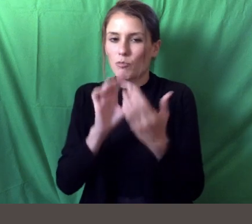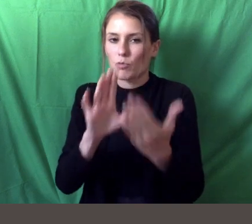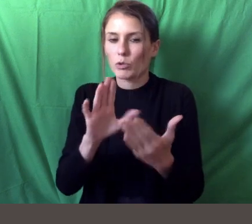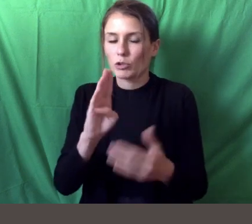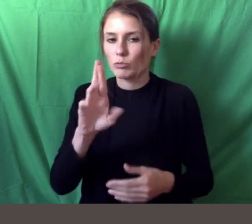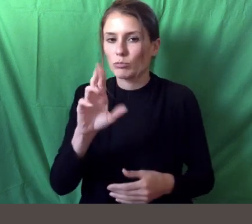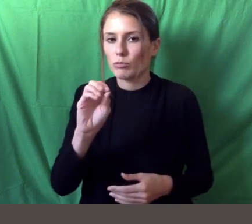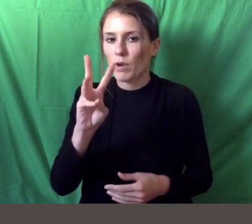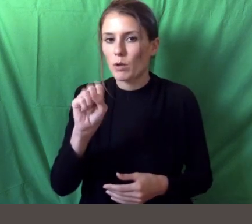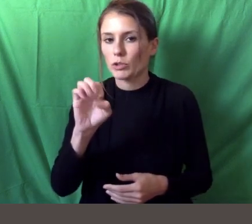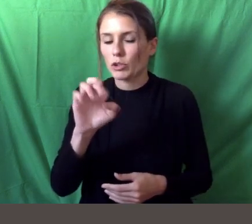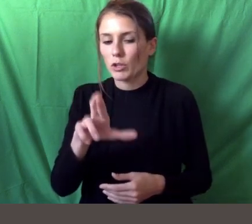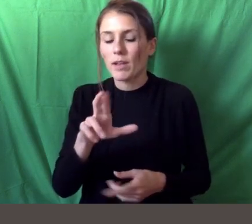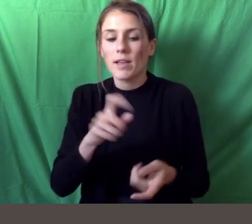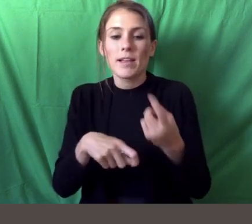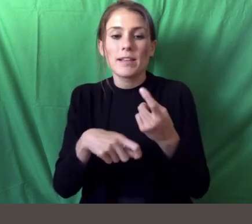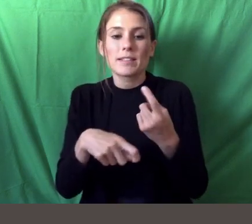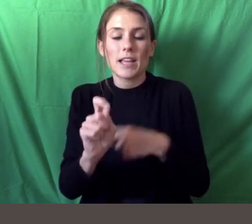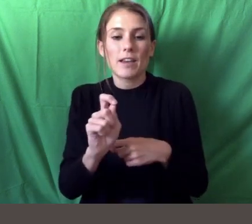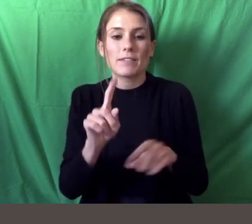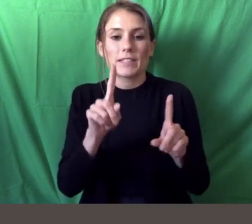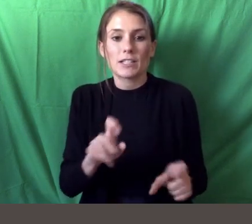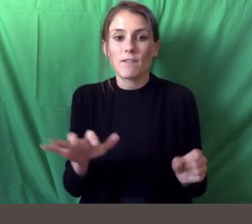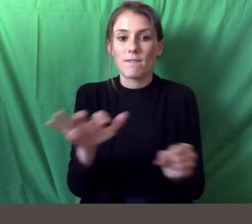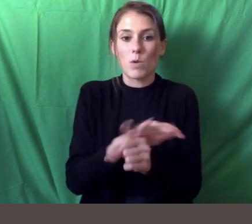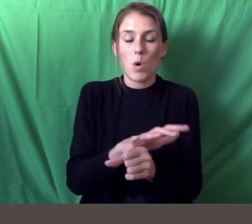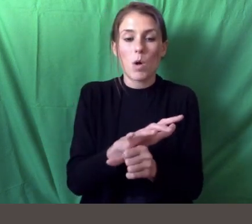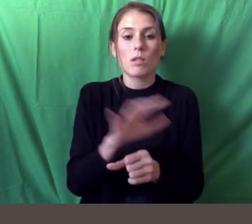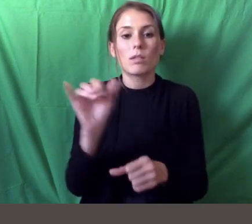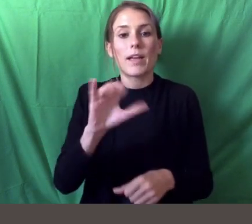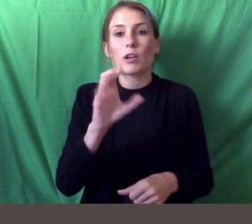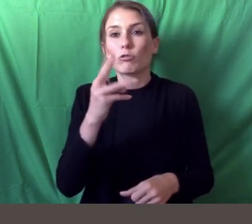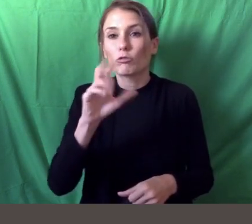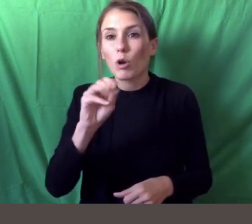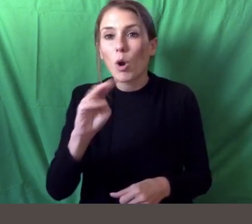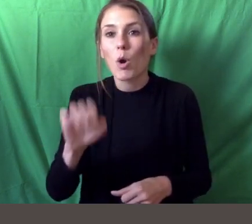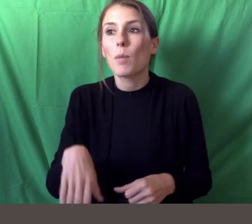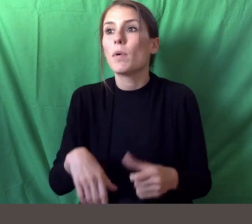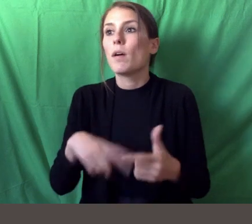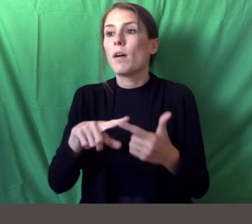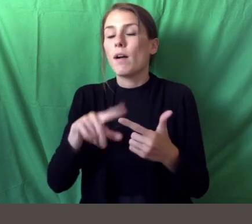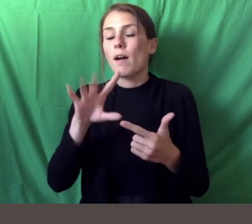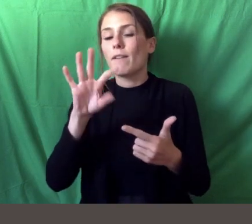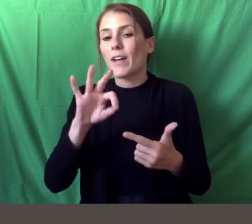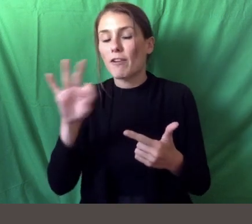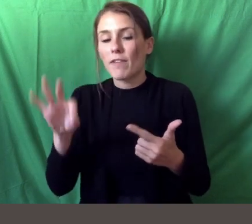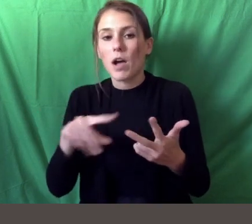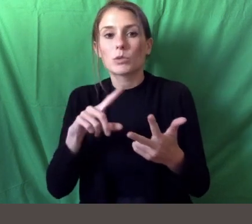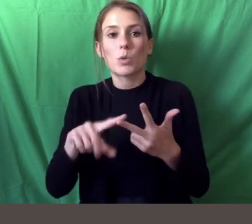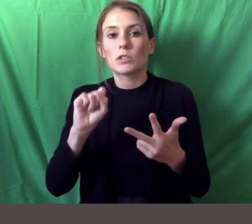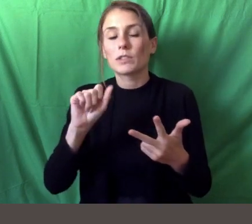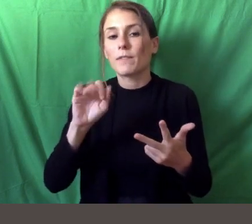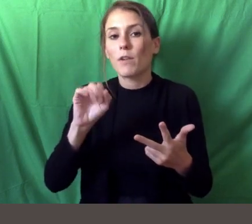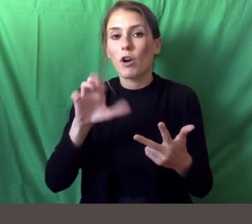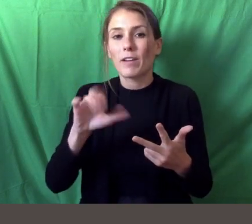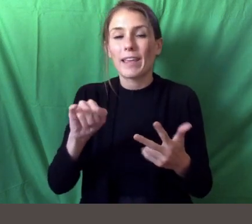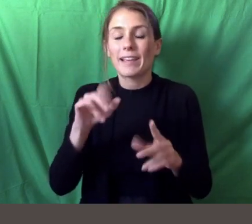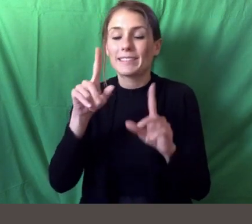Instead of testing full browsers like Chrome, Firefox, and Safari, it tests the corresponding browser engines,